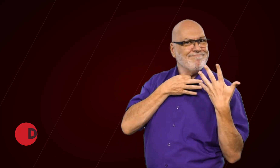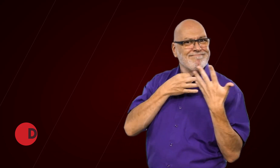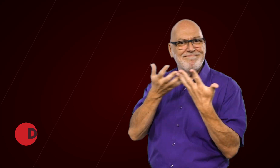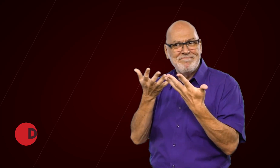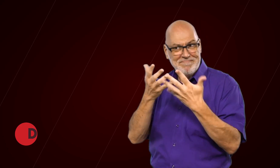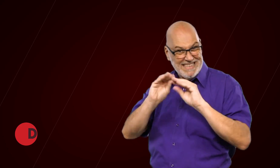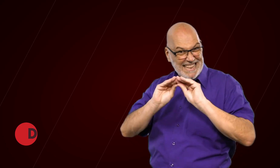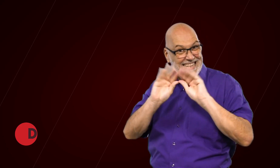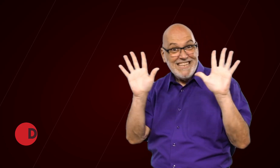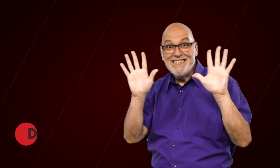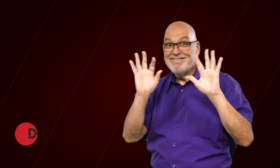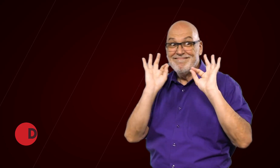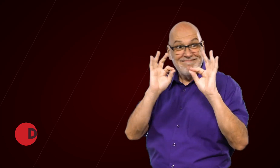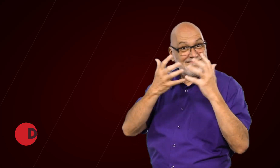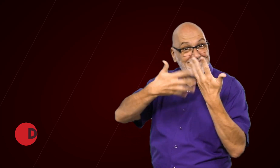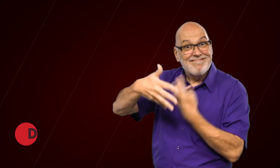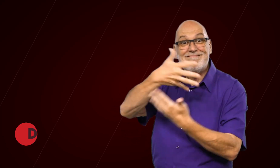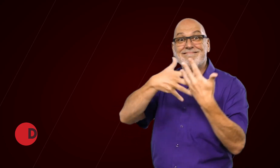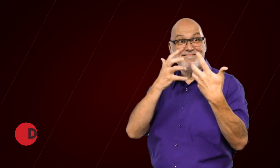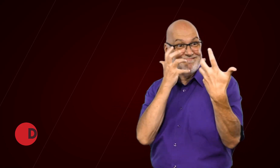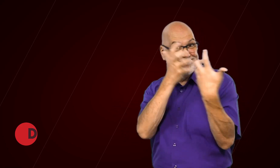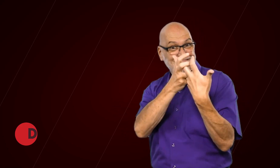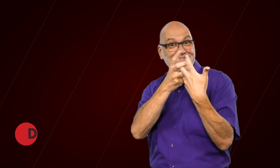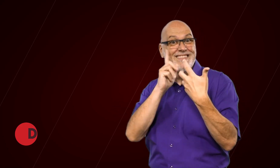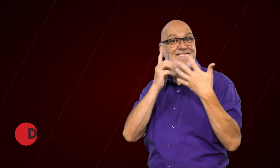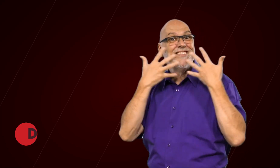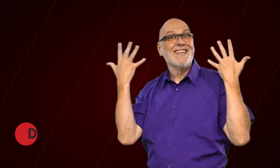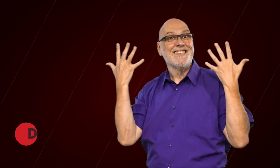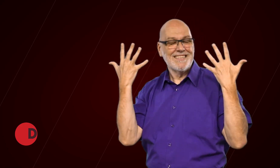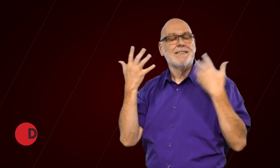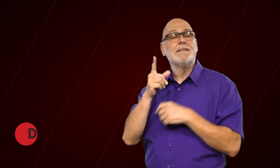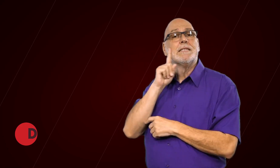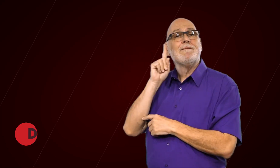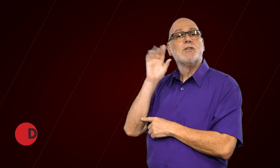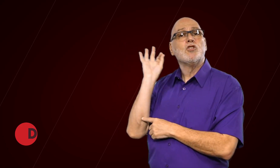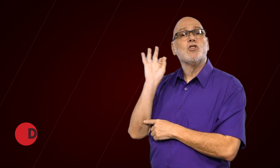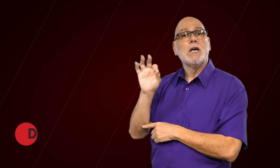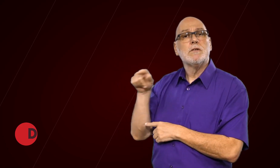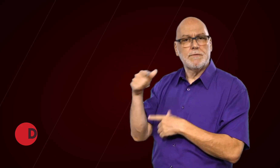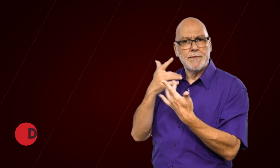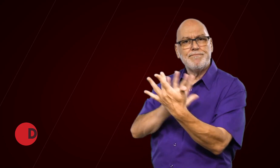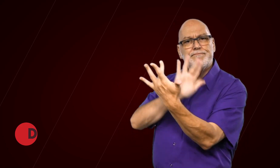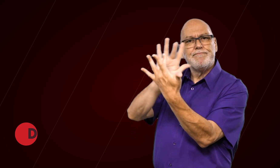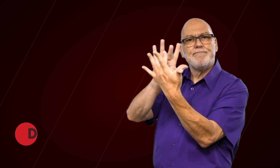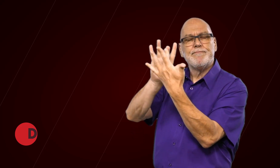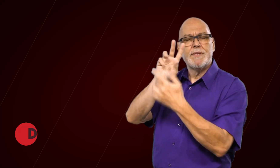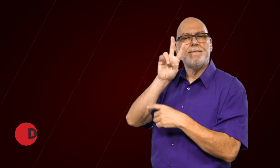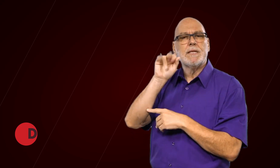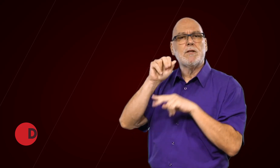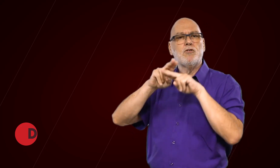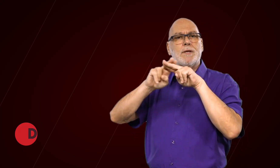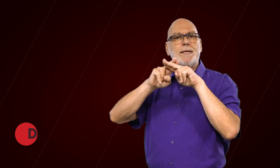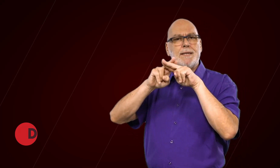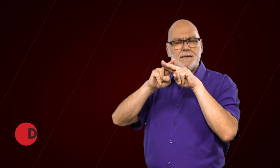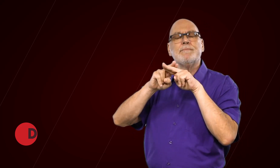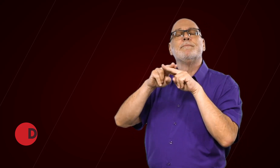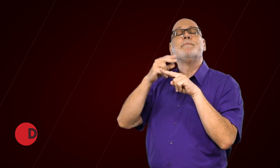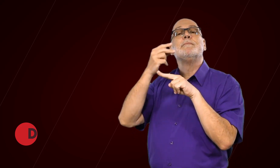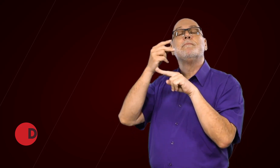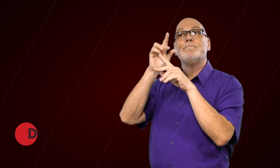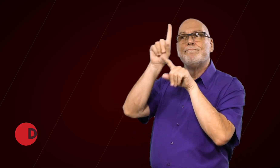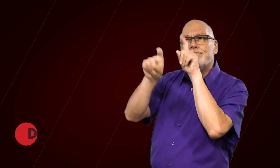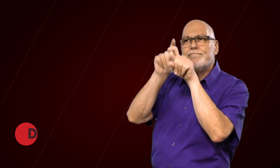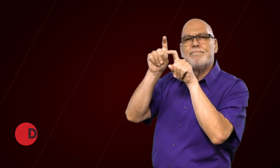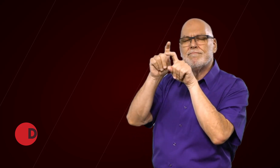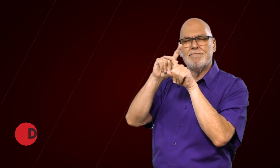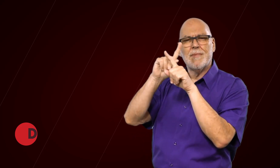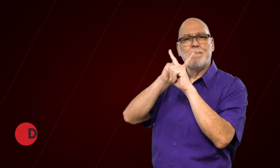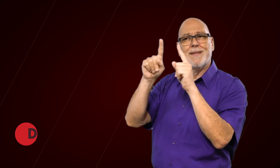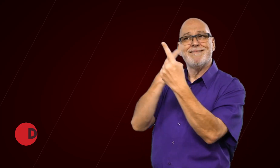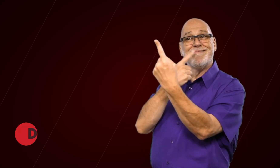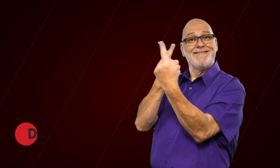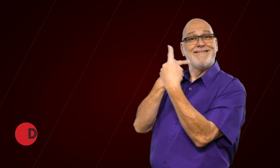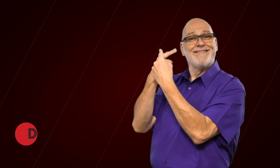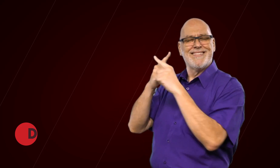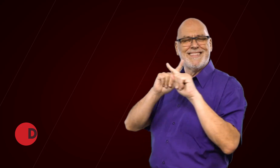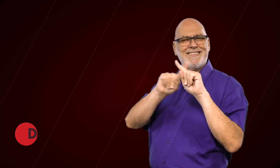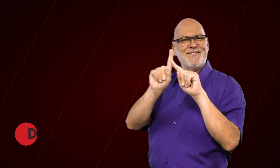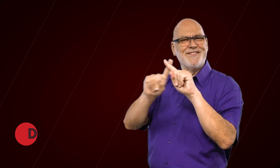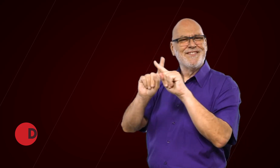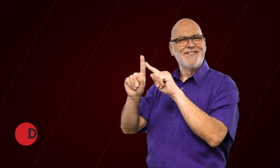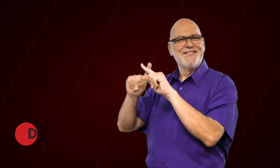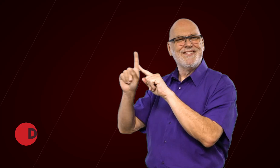DeafDots contacted VIA Rail and got mixed results. VIA Rail’s media team says they